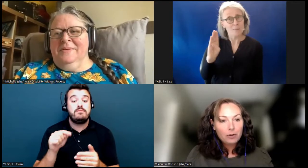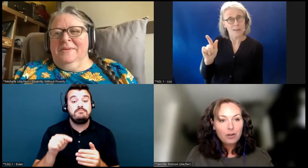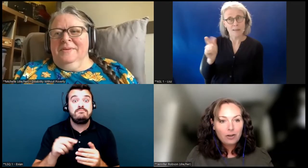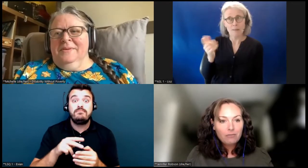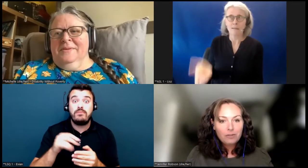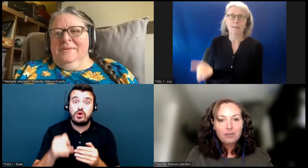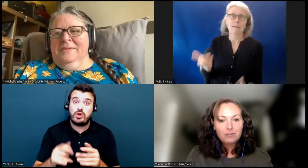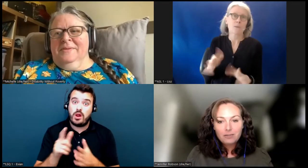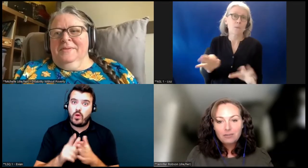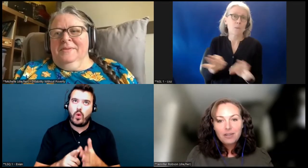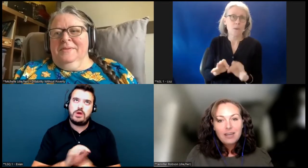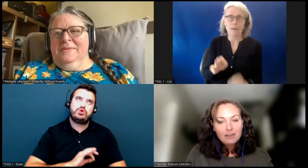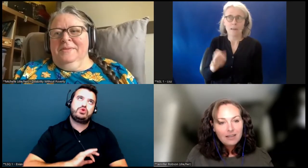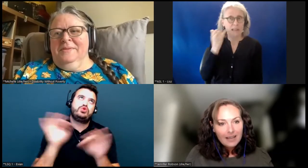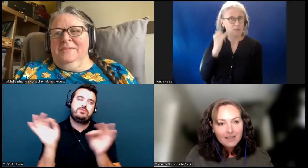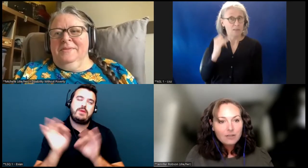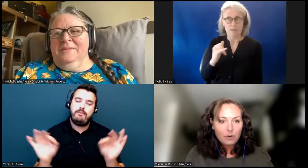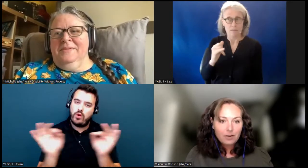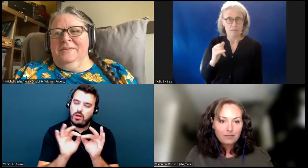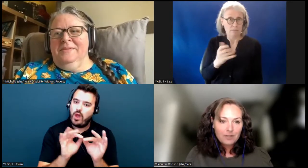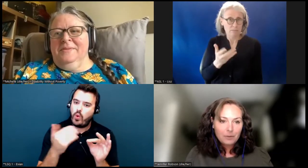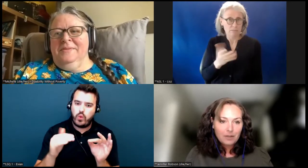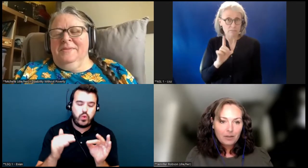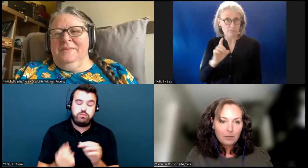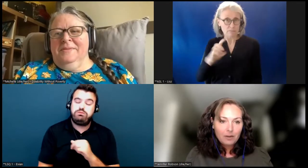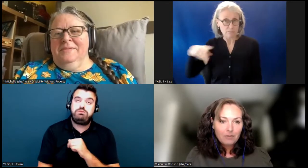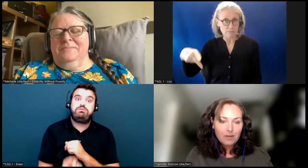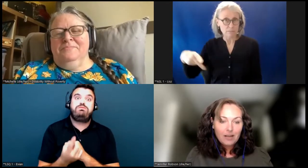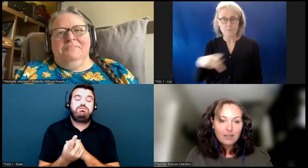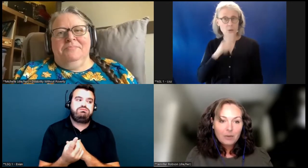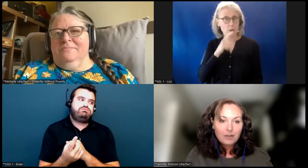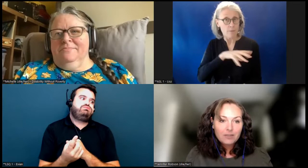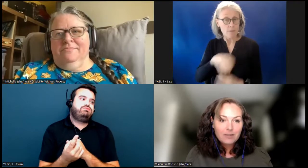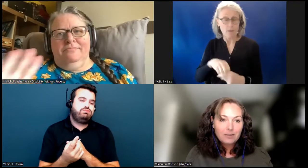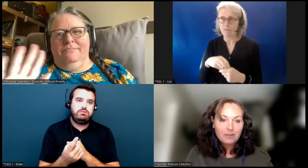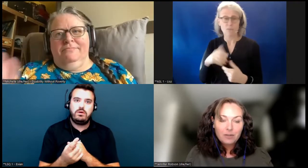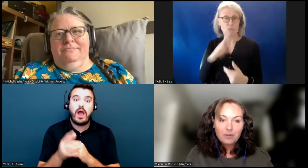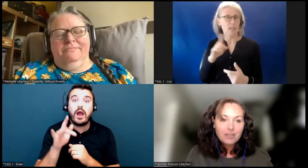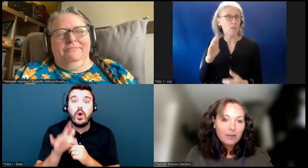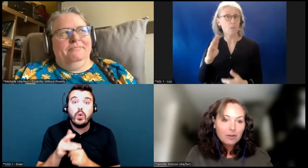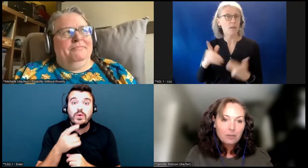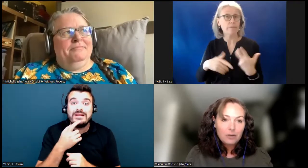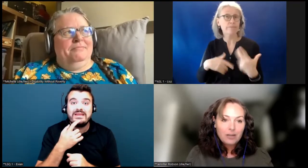WERE IT NOT FOR EXCELLENT WORK DISABILITY WITHOUT POVERTY AND THE ENTIRE COMMUNITY I